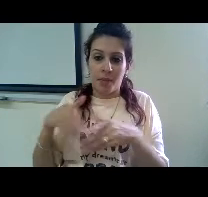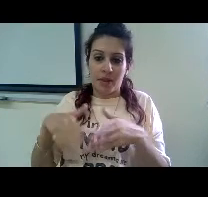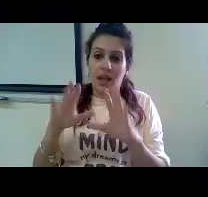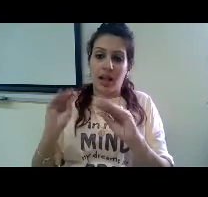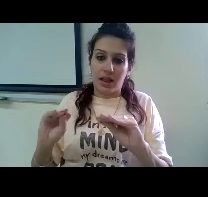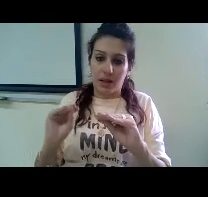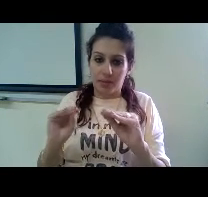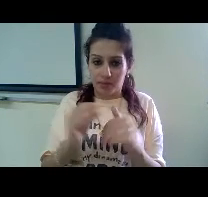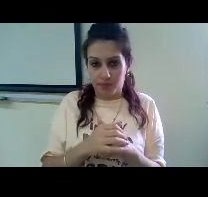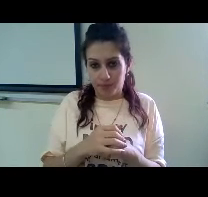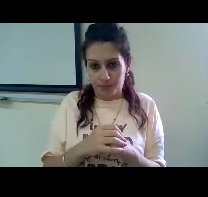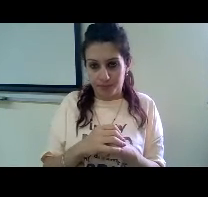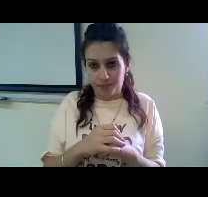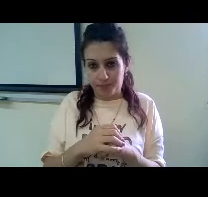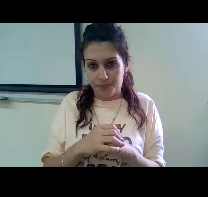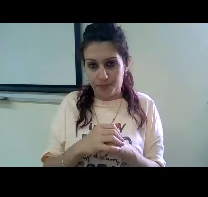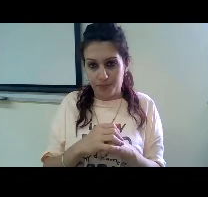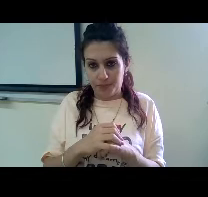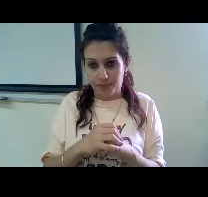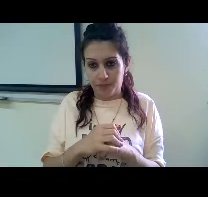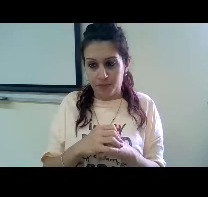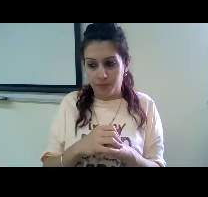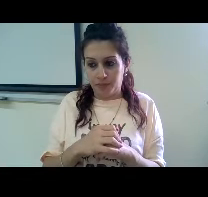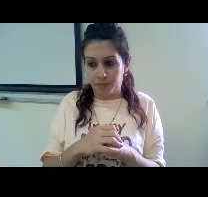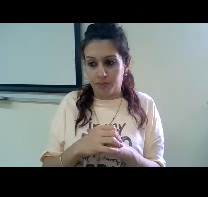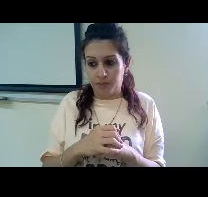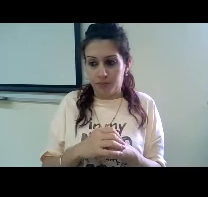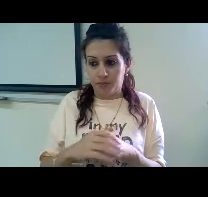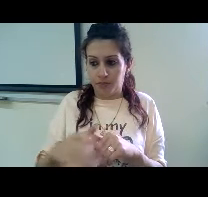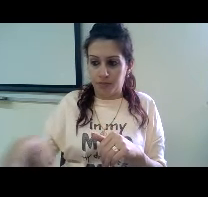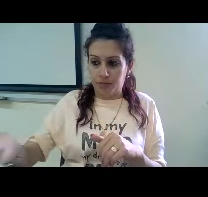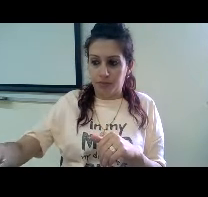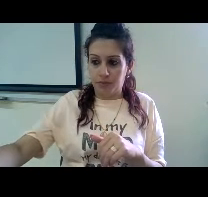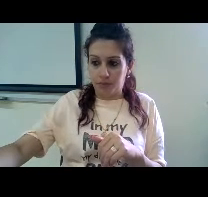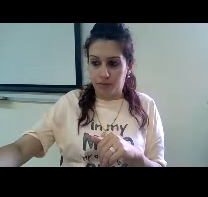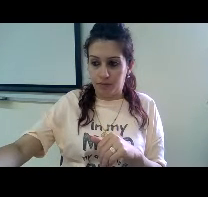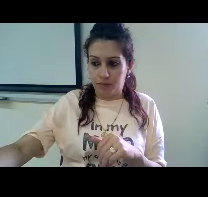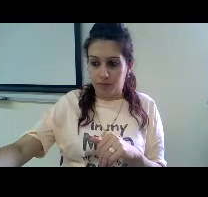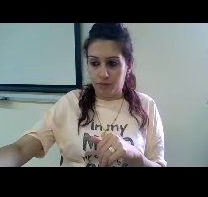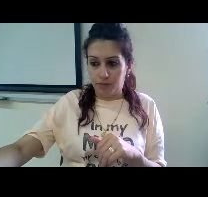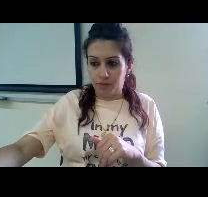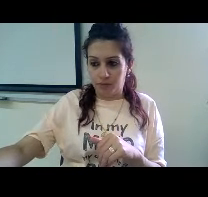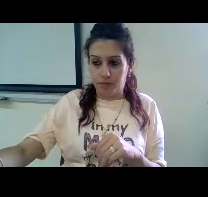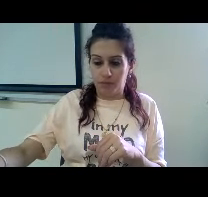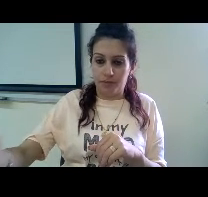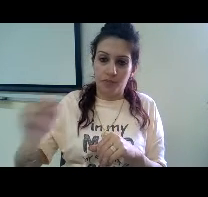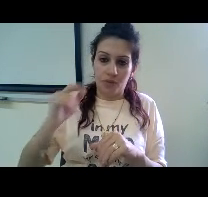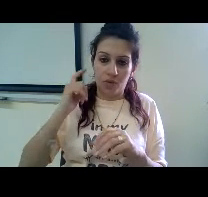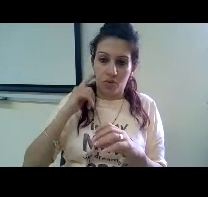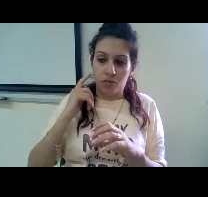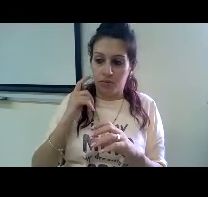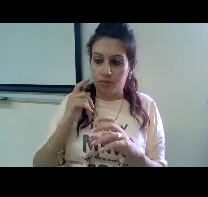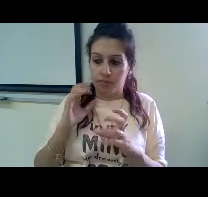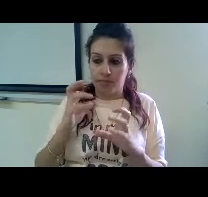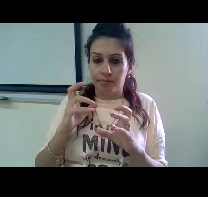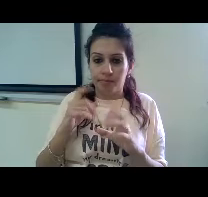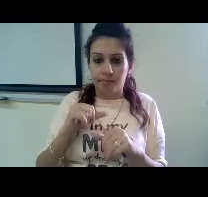then you can always think about the parents as gatekeepers, but a gatekeeper, I know it's not proper English,